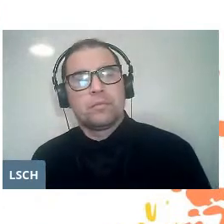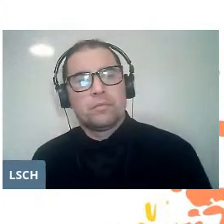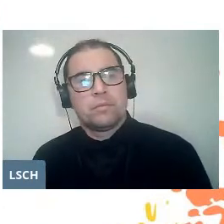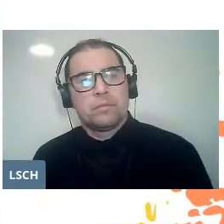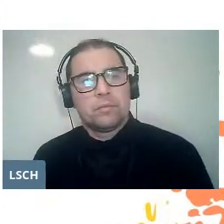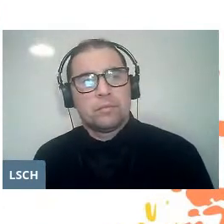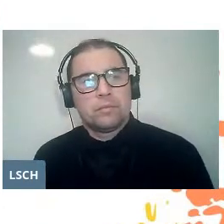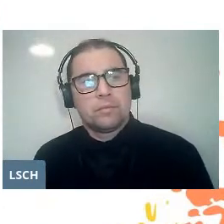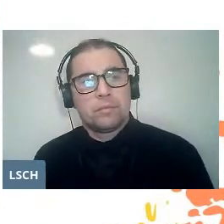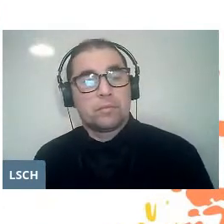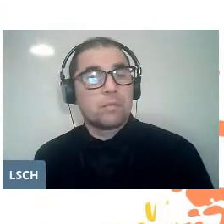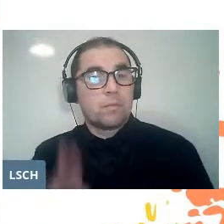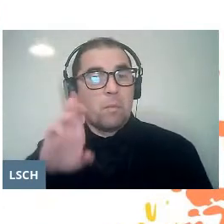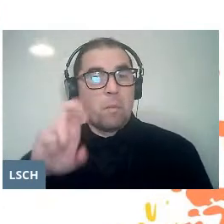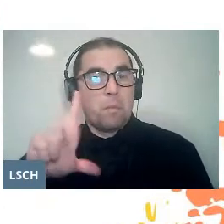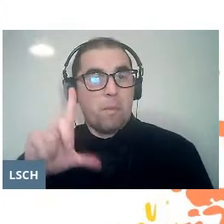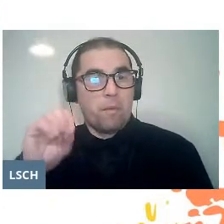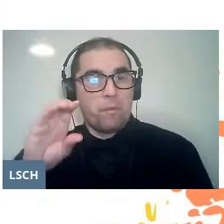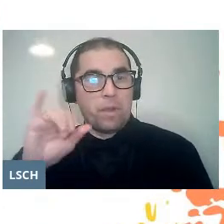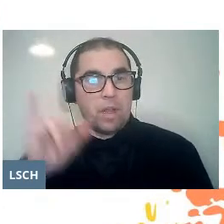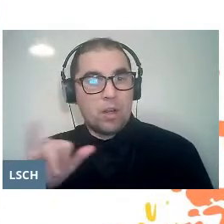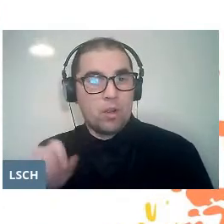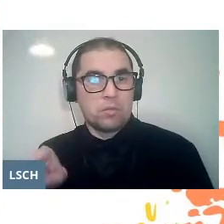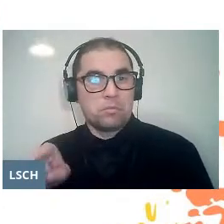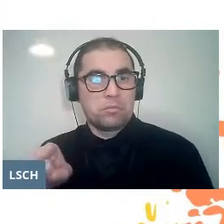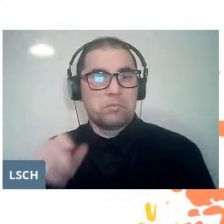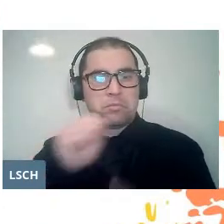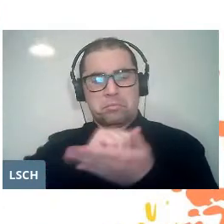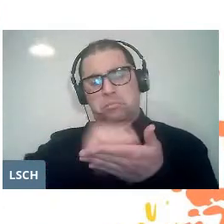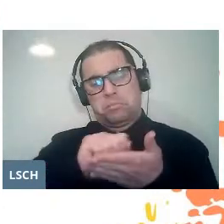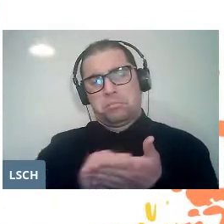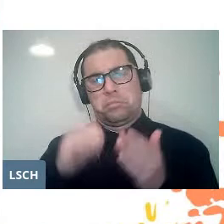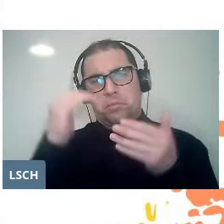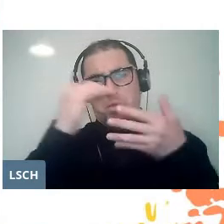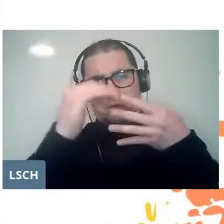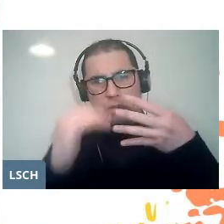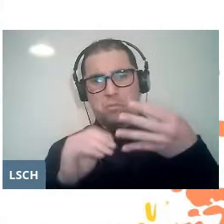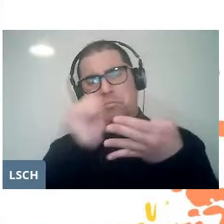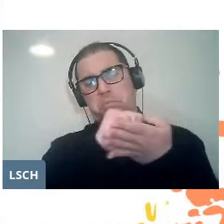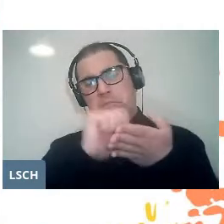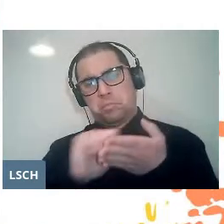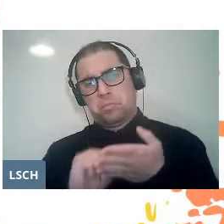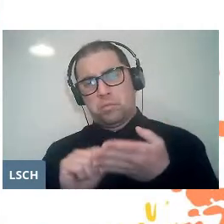Berlioz revised and drafted the program of this symphony in five movements.